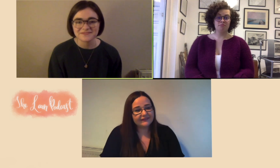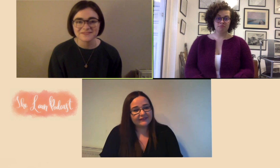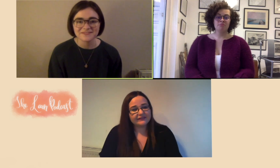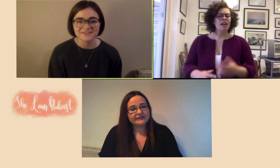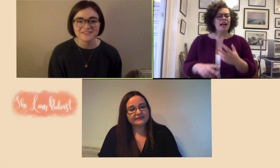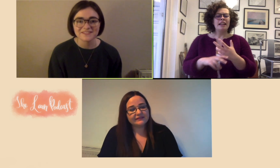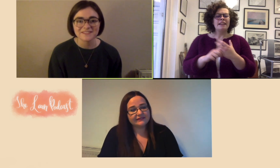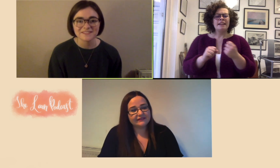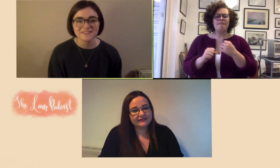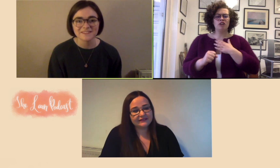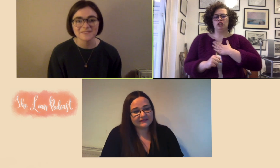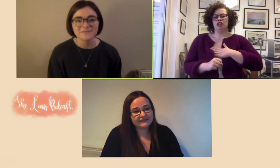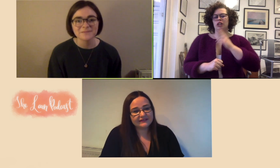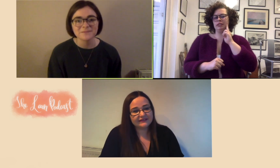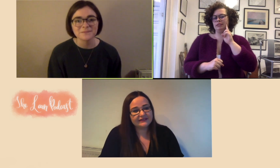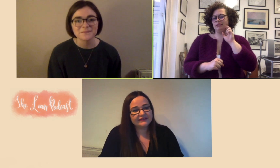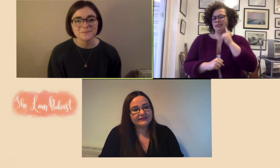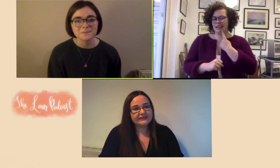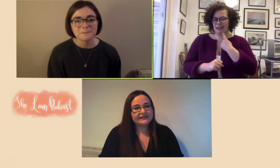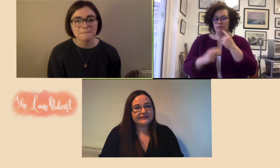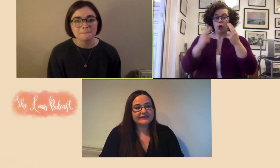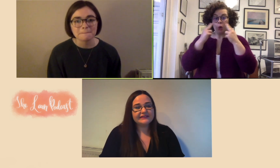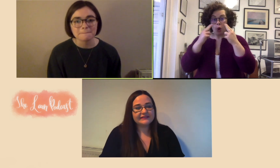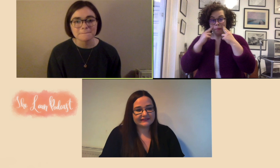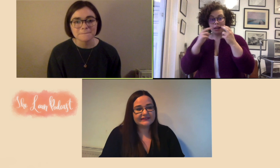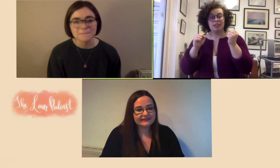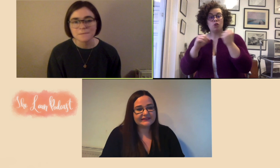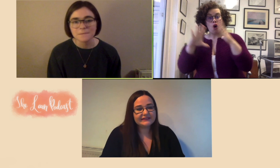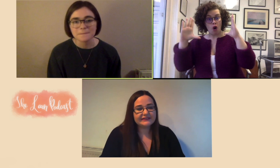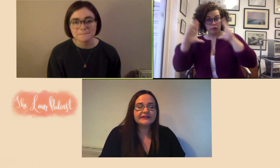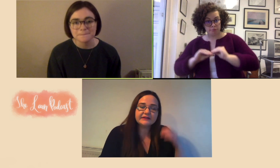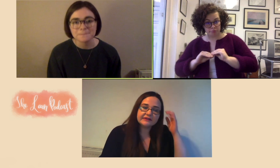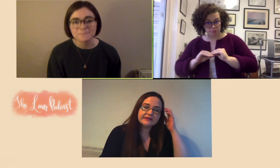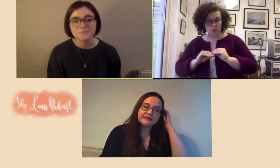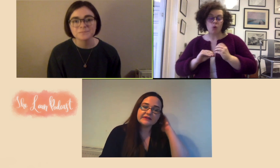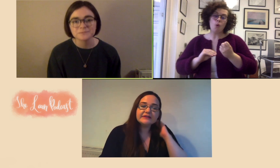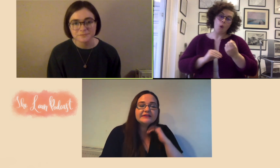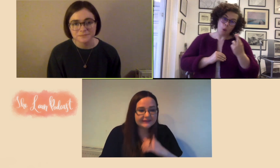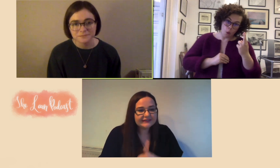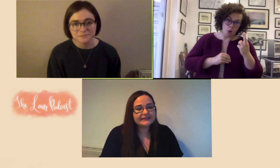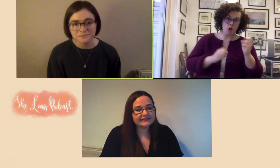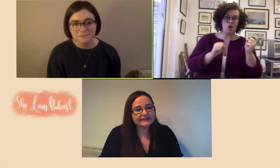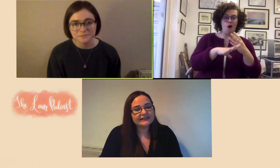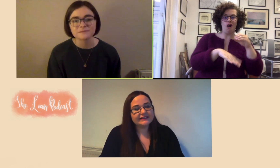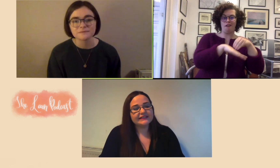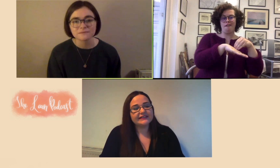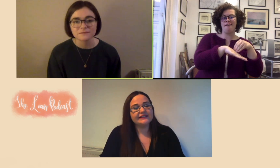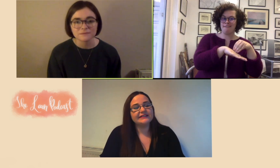it was so strange not seeing everyone's face. So yeah. I don't know, maybe you guys